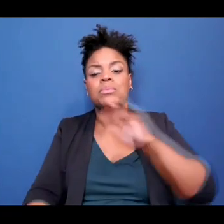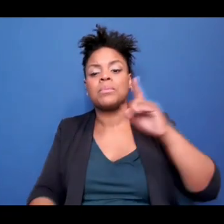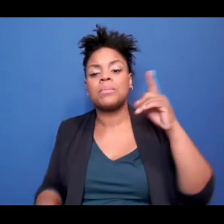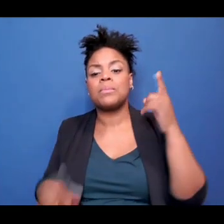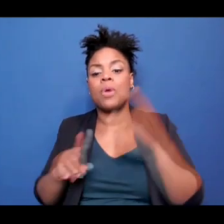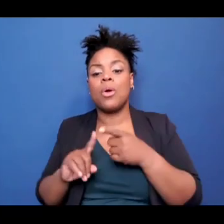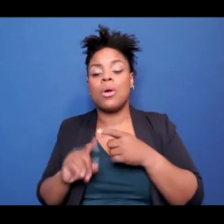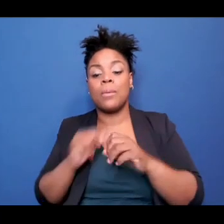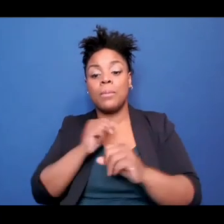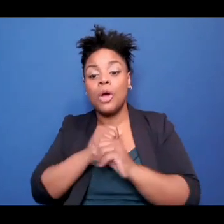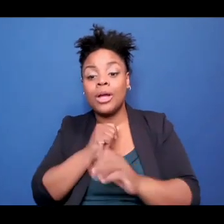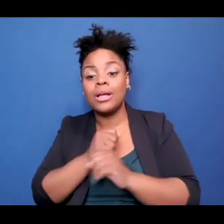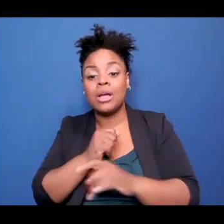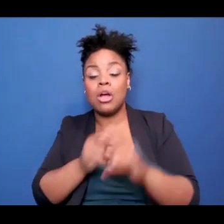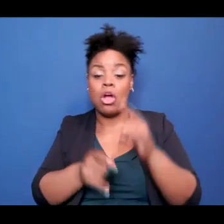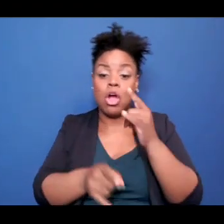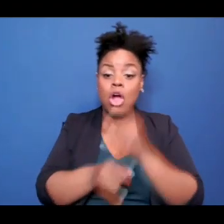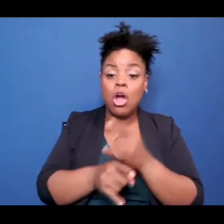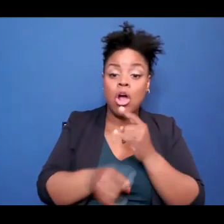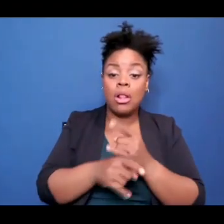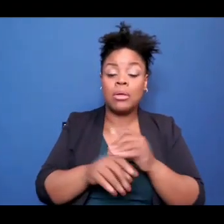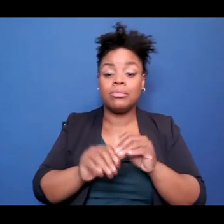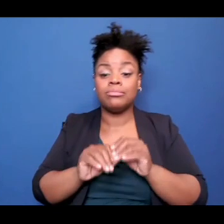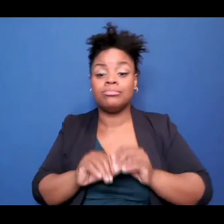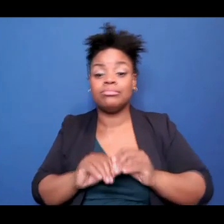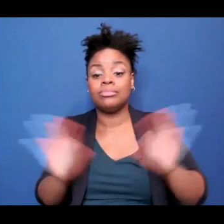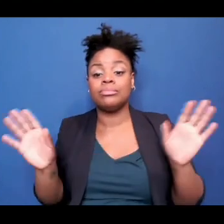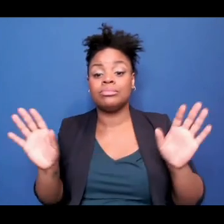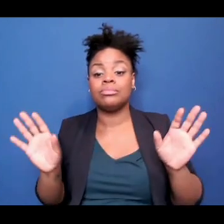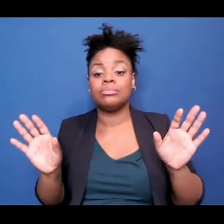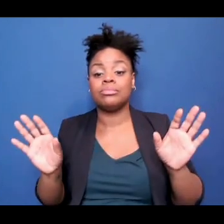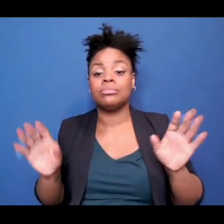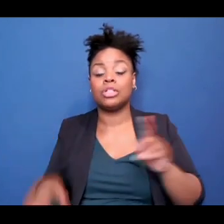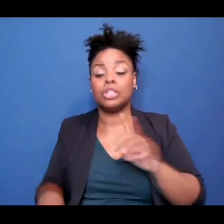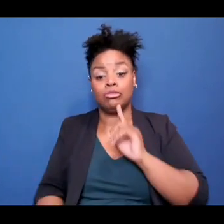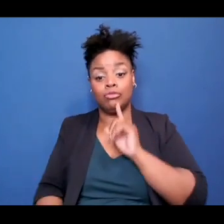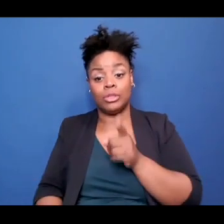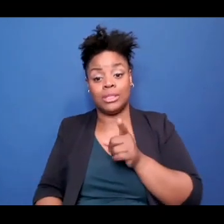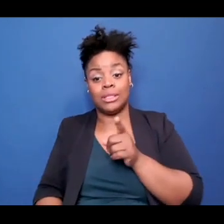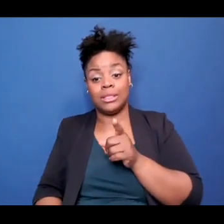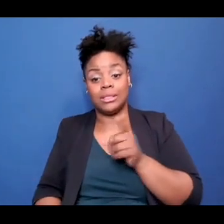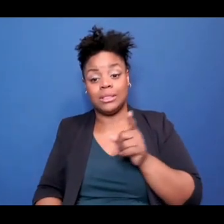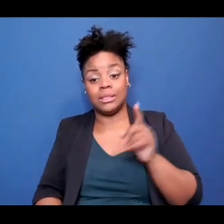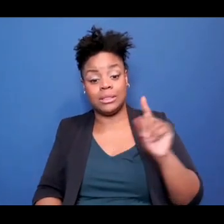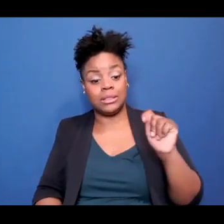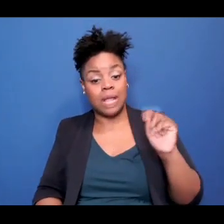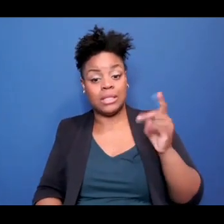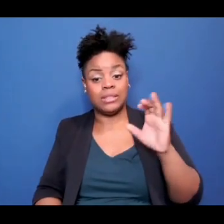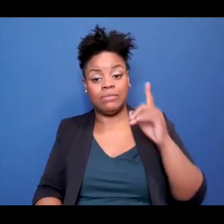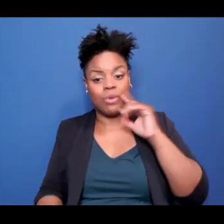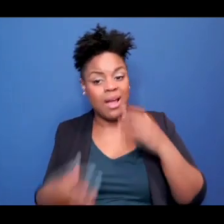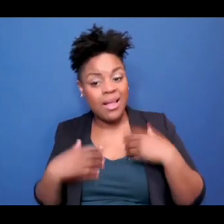COVERING. SO THE PERVASIVE MARKETING OF ALCOHOL IS A TOXIC EXPOSURE BECAUSE OF COURSE IT'S A PRODUCT THAT CAN BE TOXIC TO HEALTH BUT